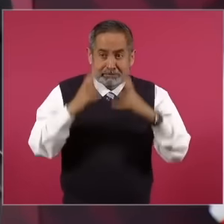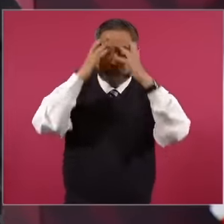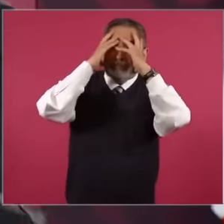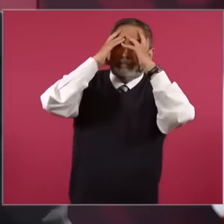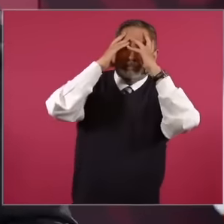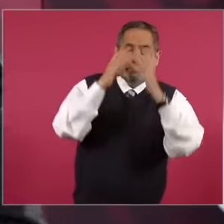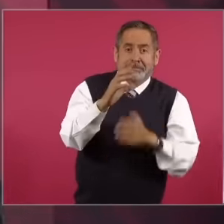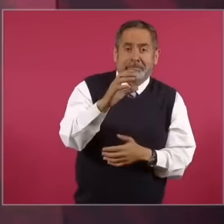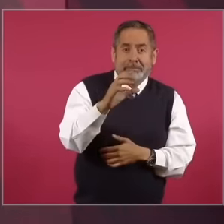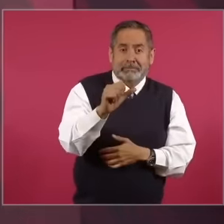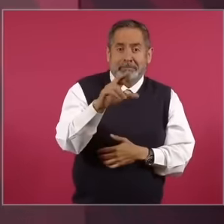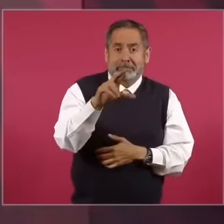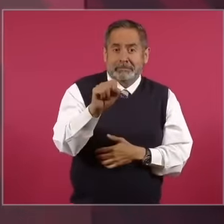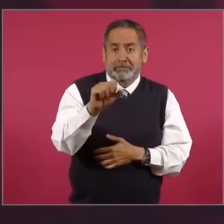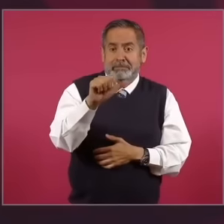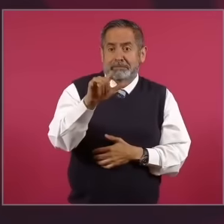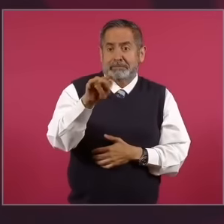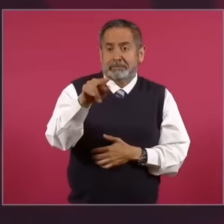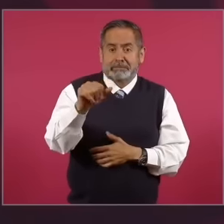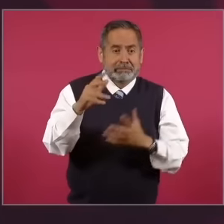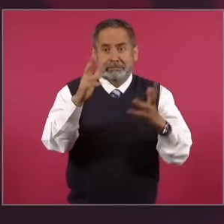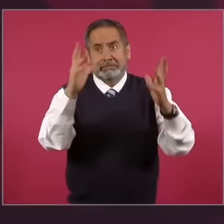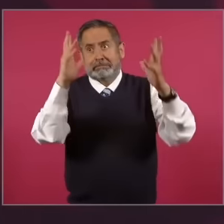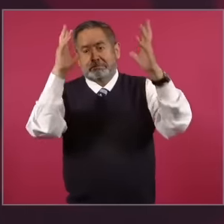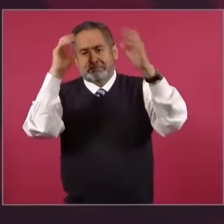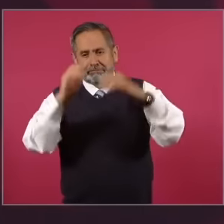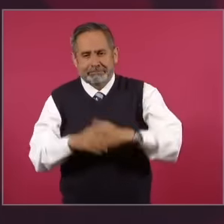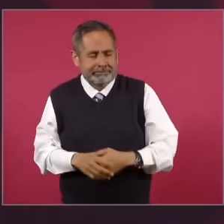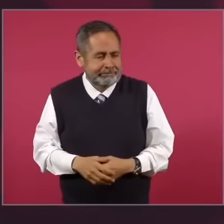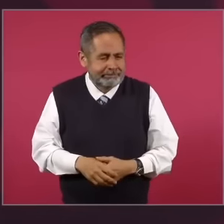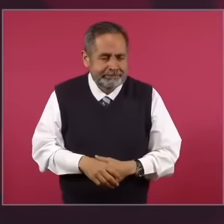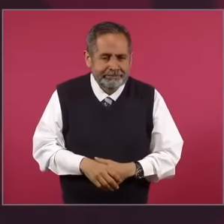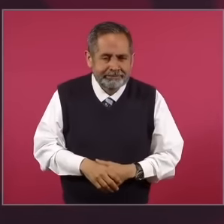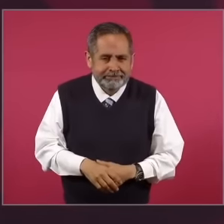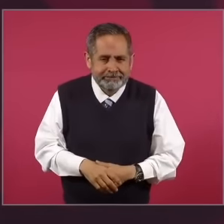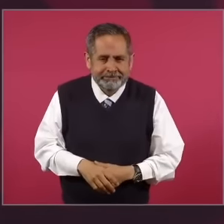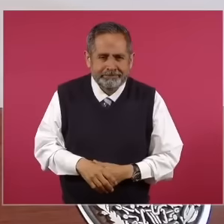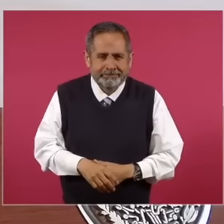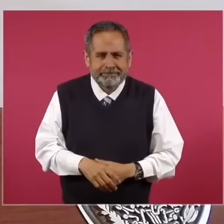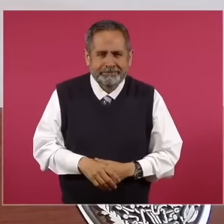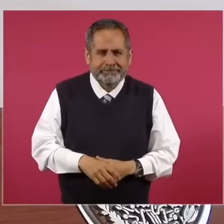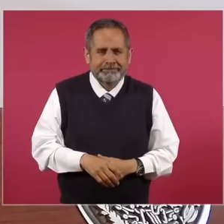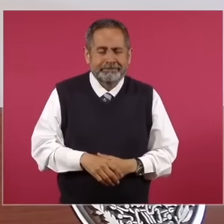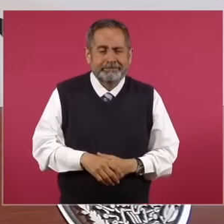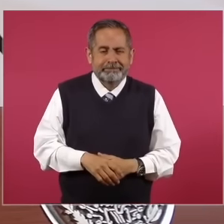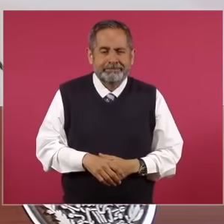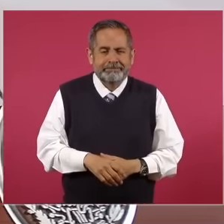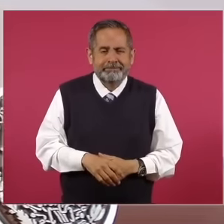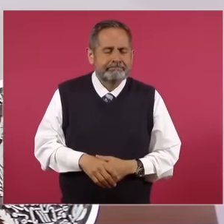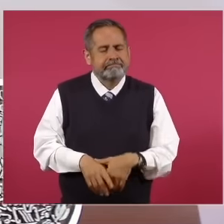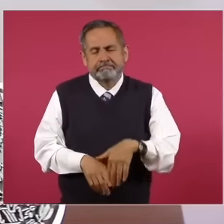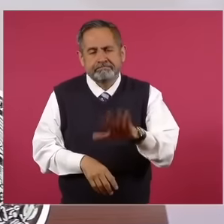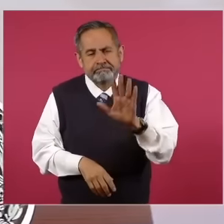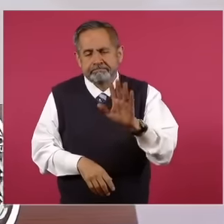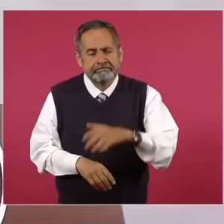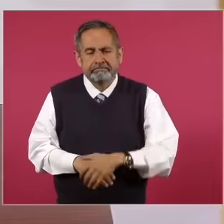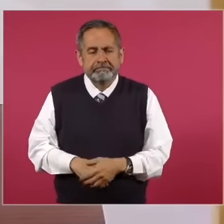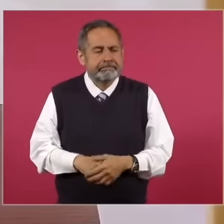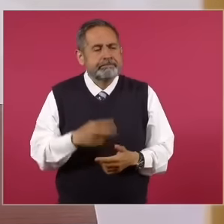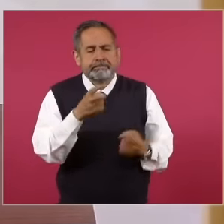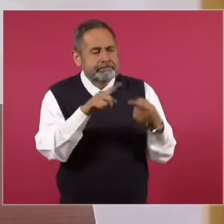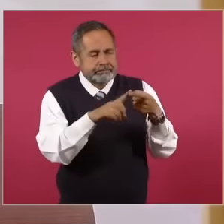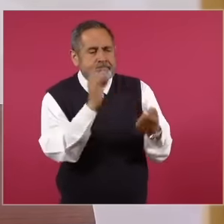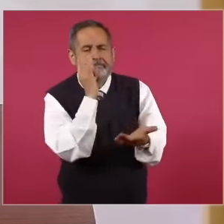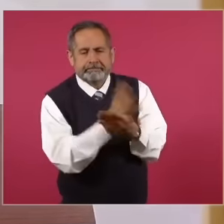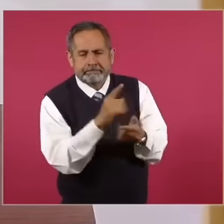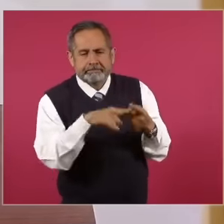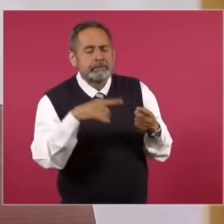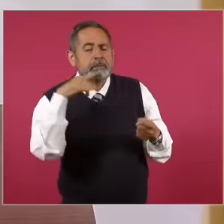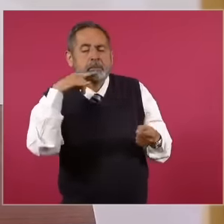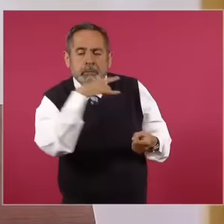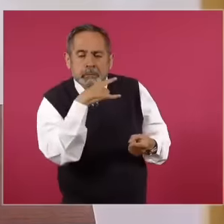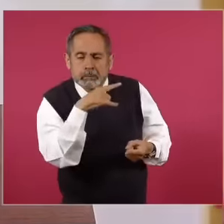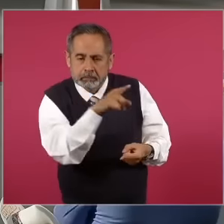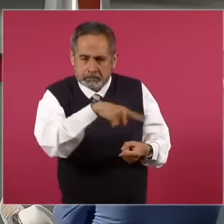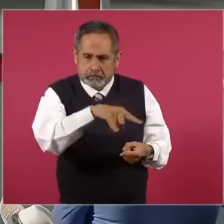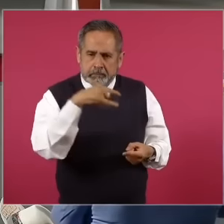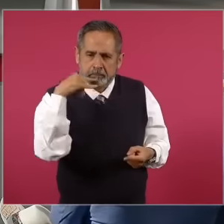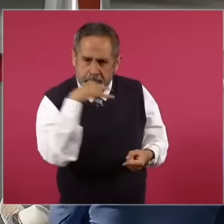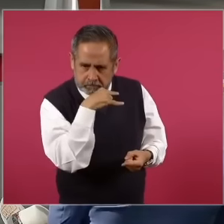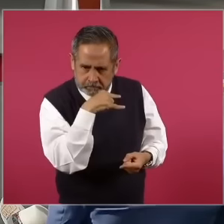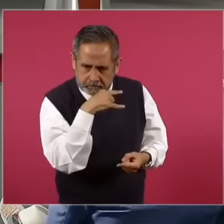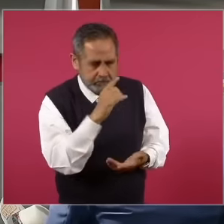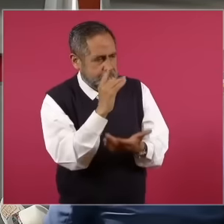Gordal this So that is a distinctive hypocrisy that is their true